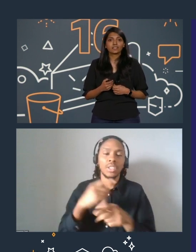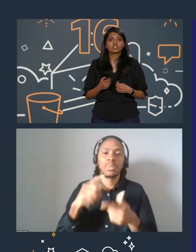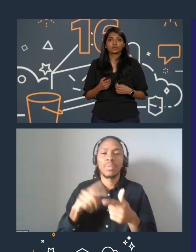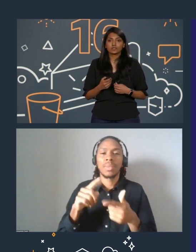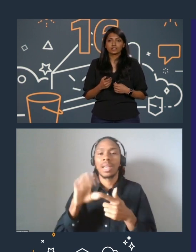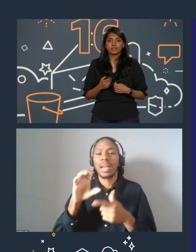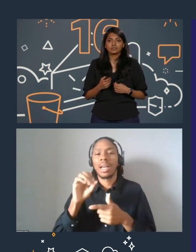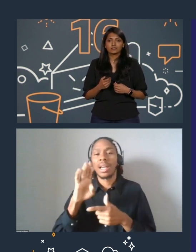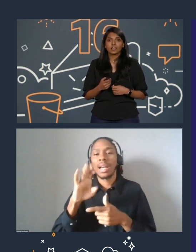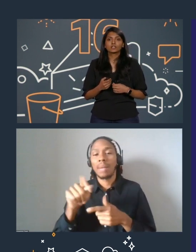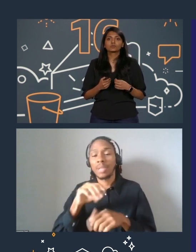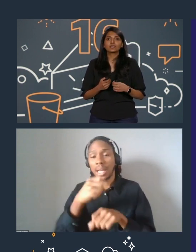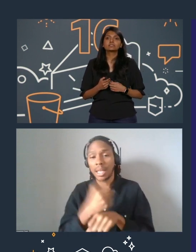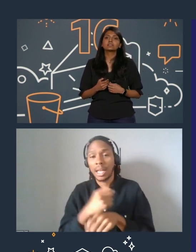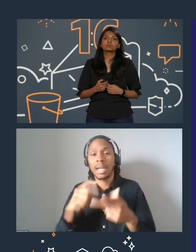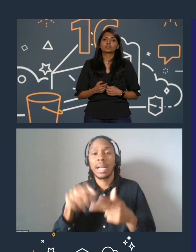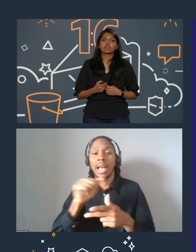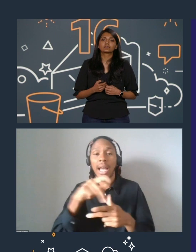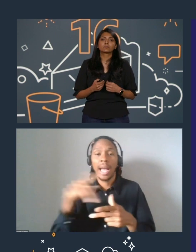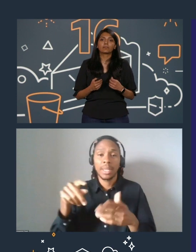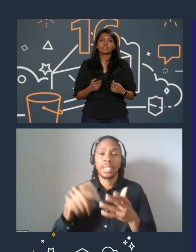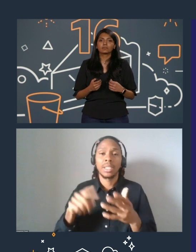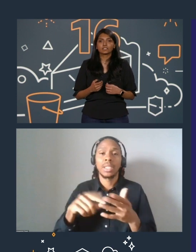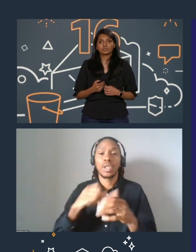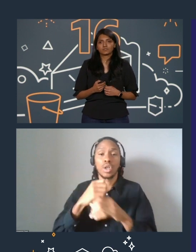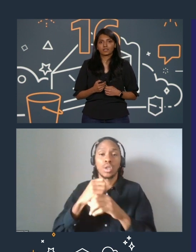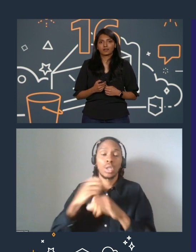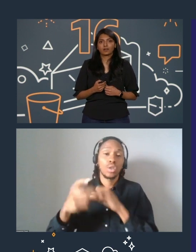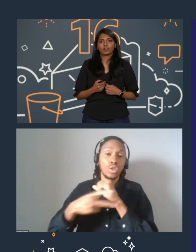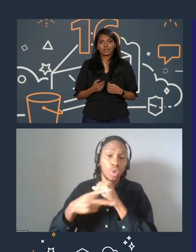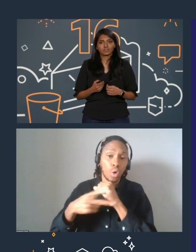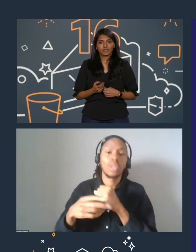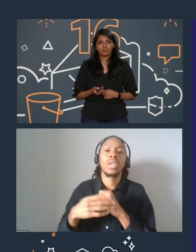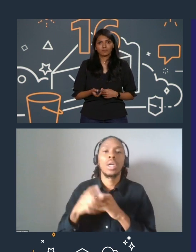and storage lens to easily protect petabytes of data on S3.